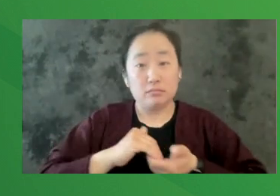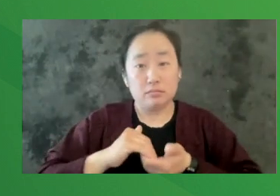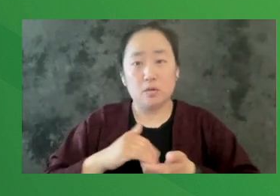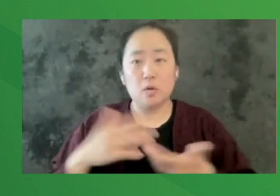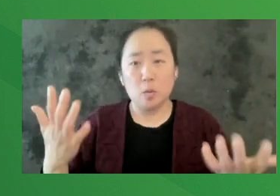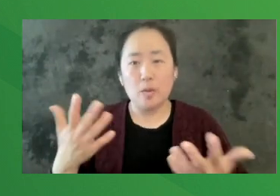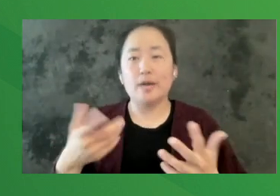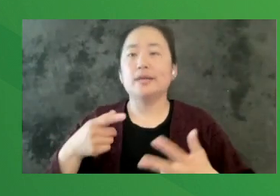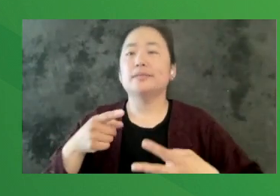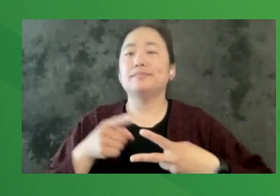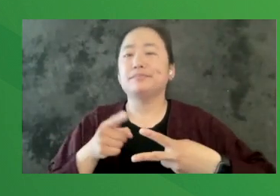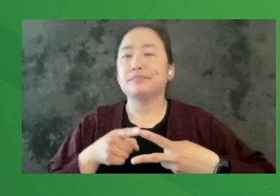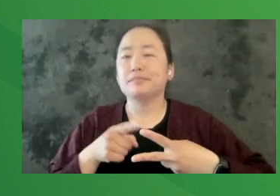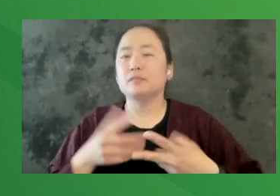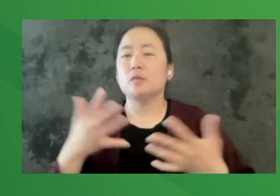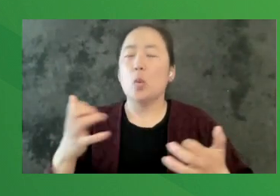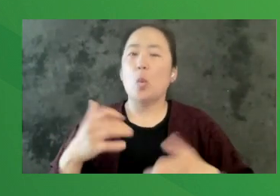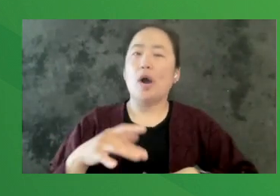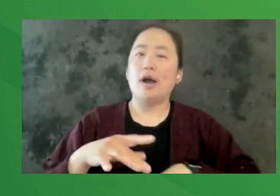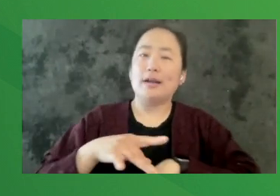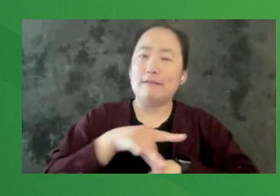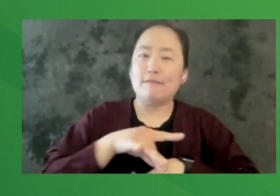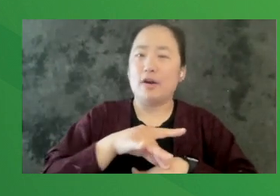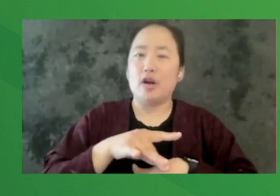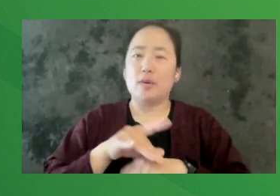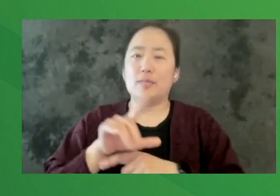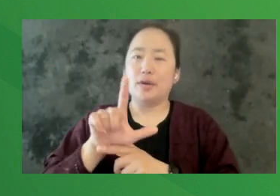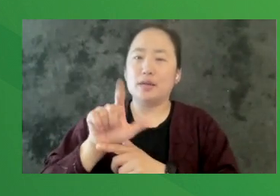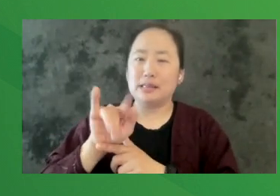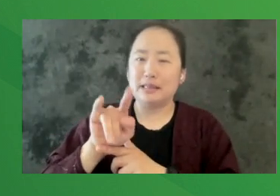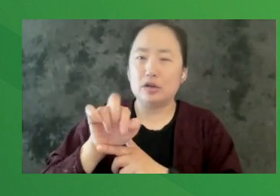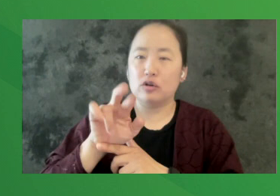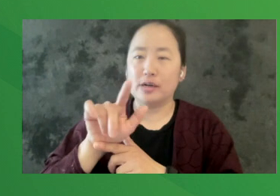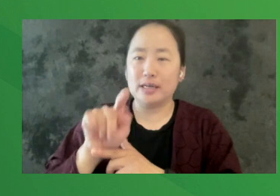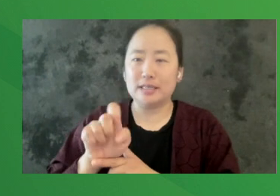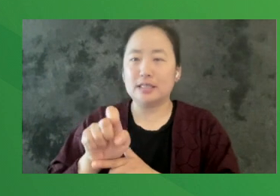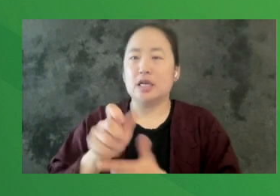literate and engaged public in building resilient communities and working to create a healthier,